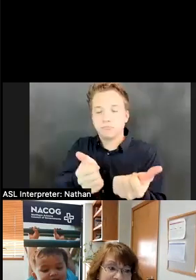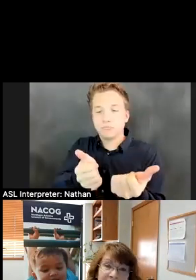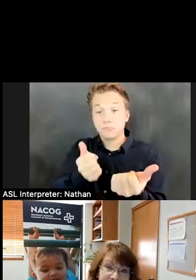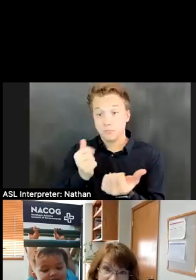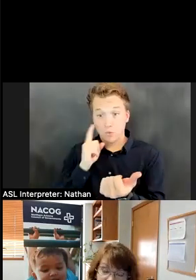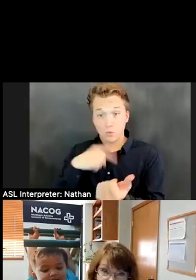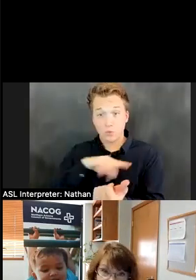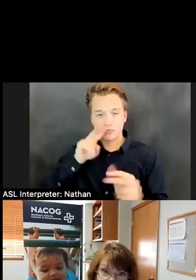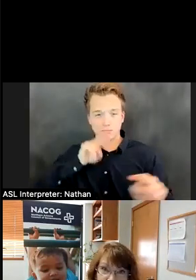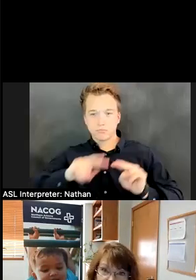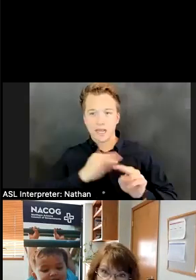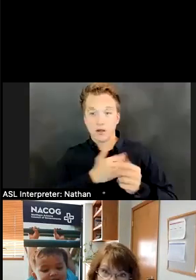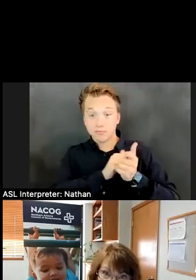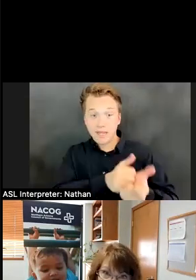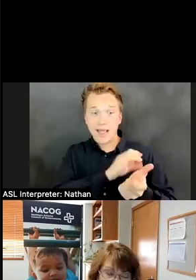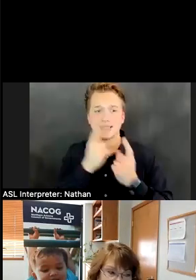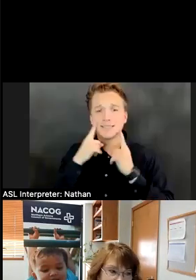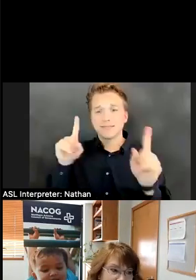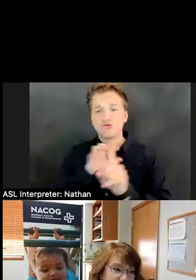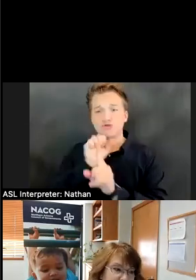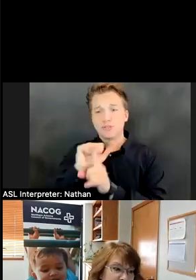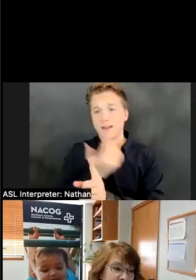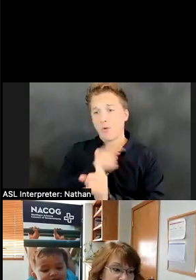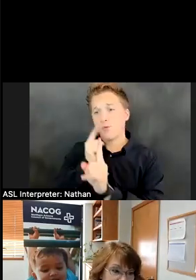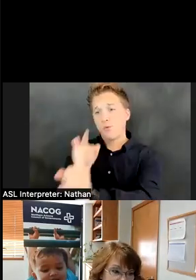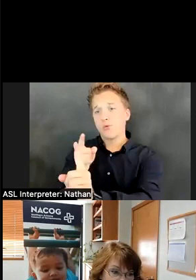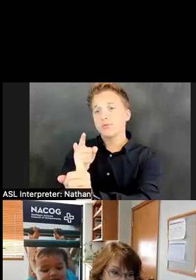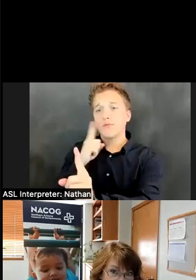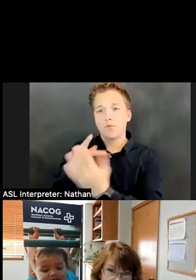and successfully achieving our program goals that we set out for.